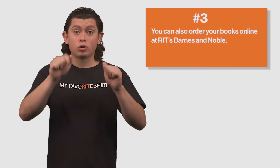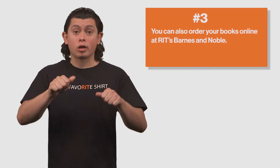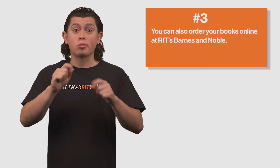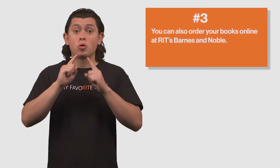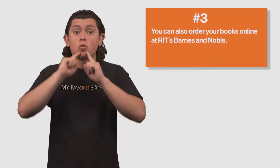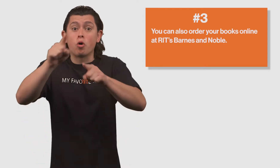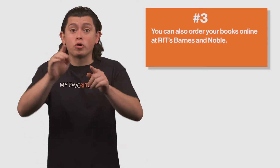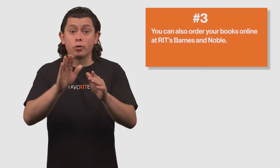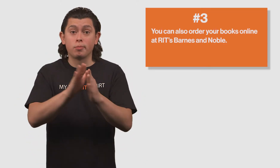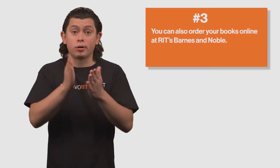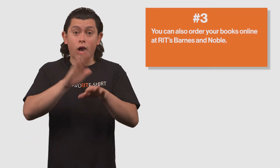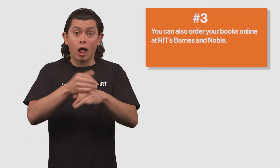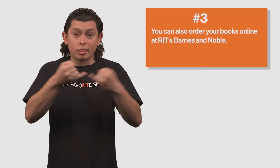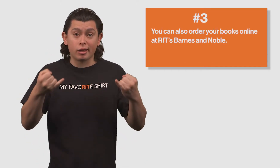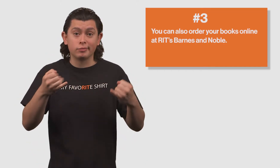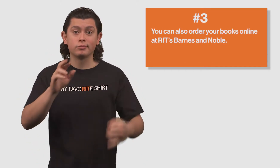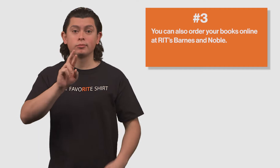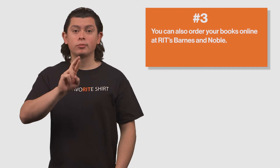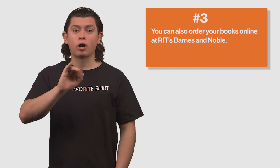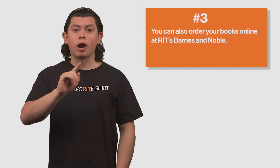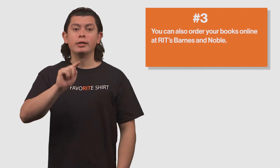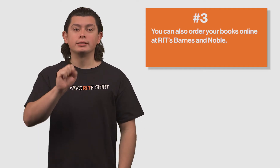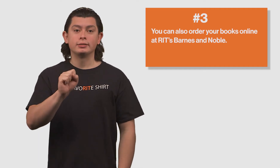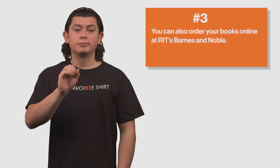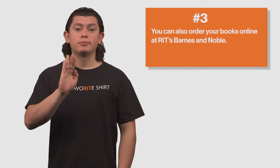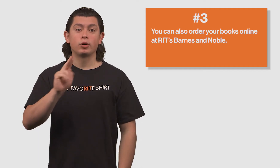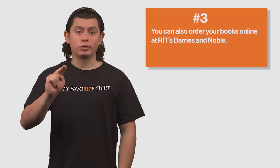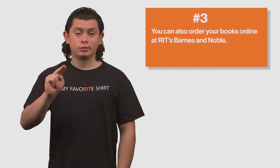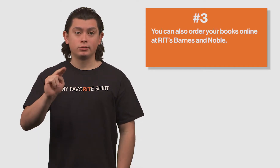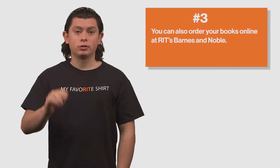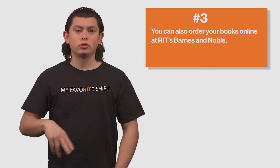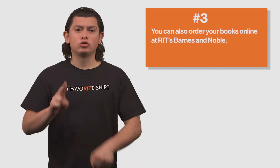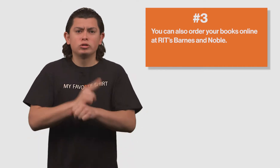YOU CAN ALSO ORDER YOUR BOOKS ONLINE AT RIT's BARNES & NOBLE.